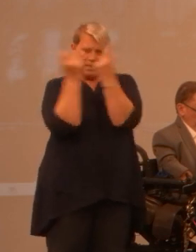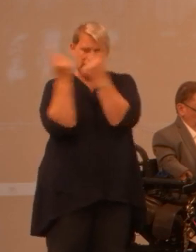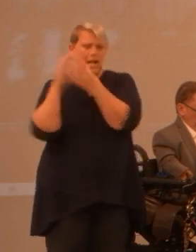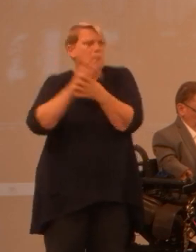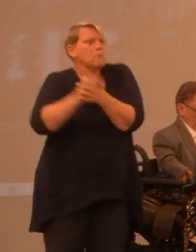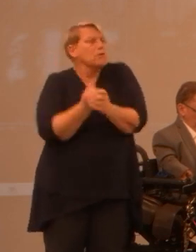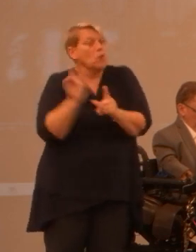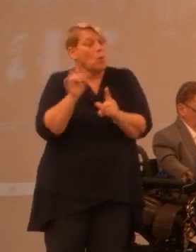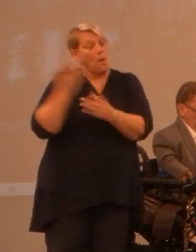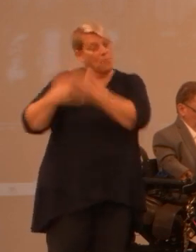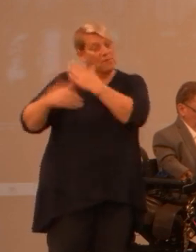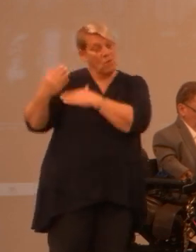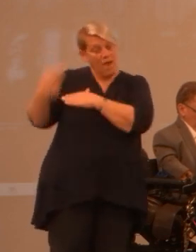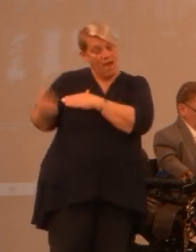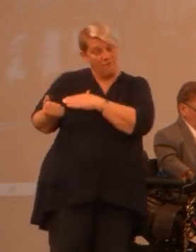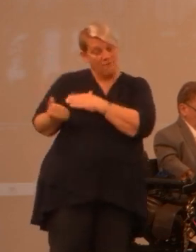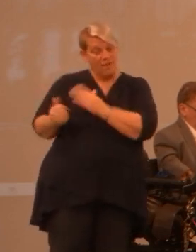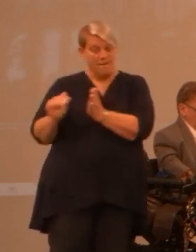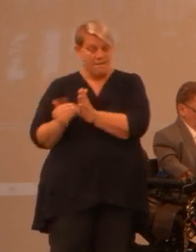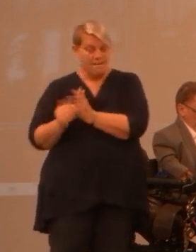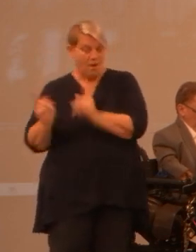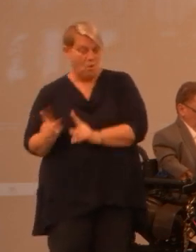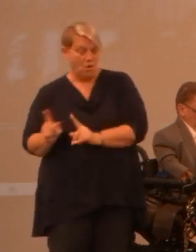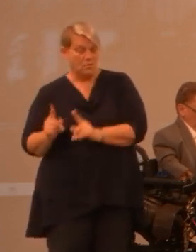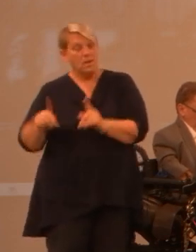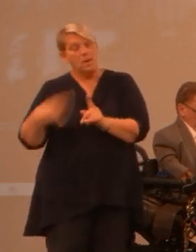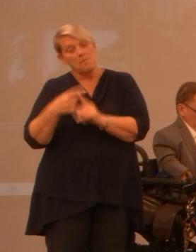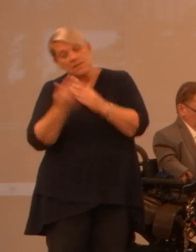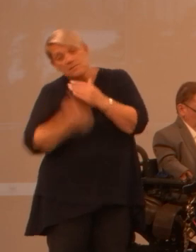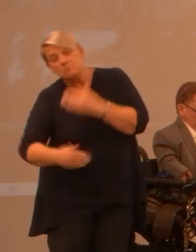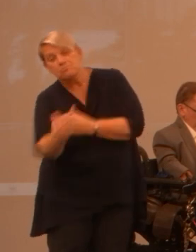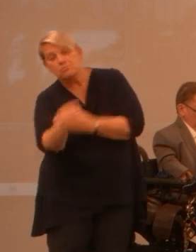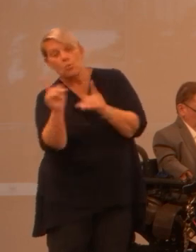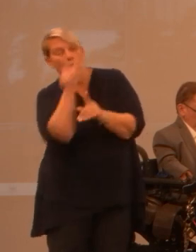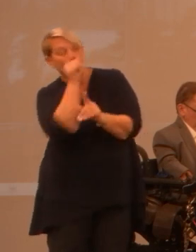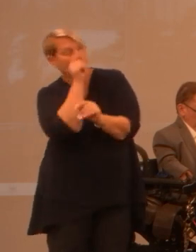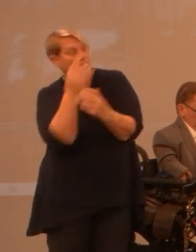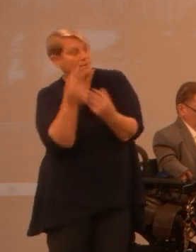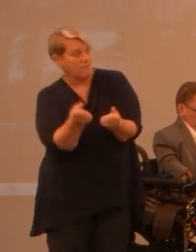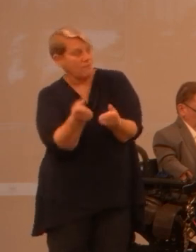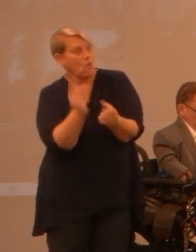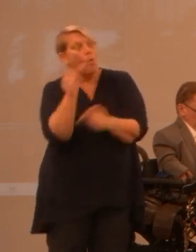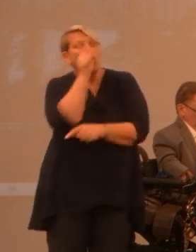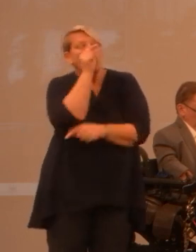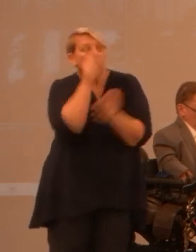appreciate what was, what is, but also what could be. What could be, and what